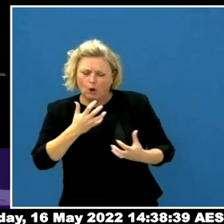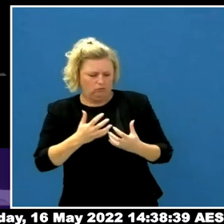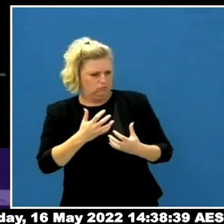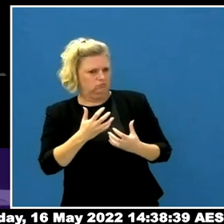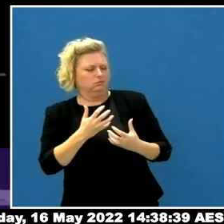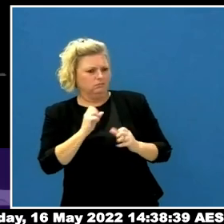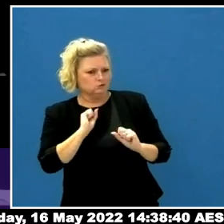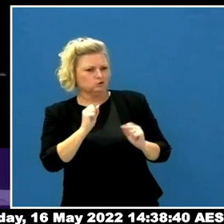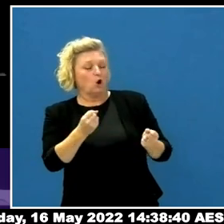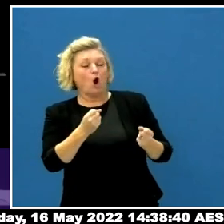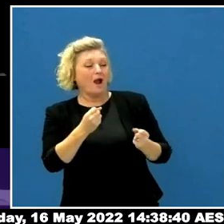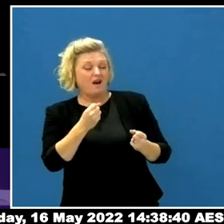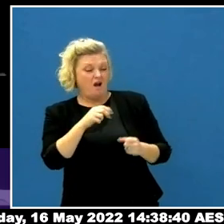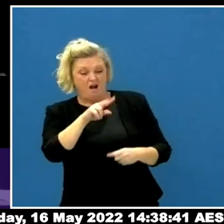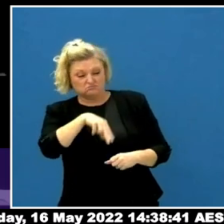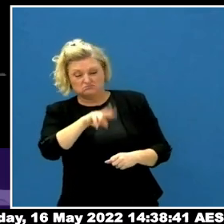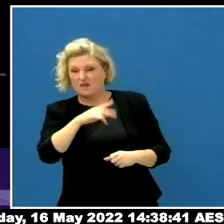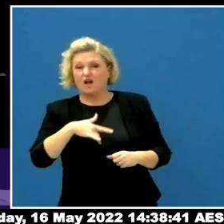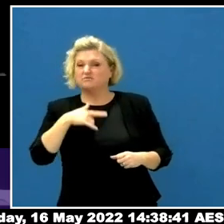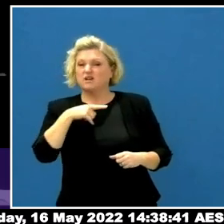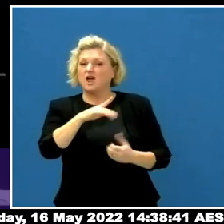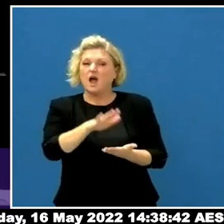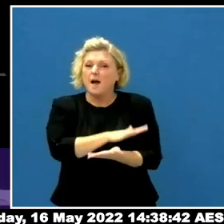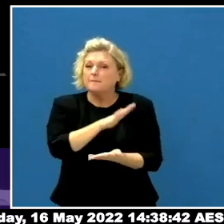So it's been a massive difference.